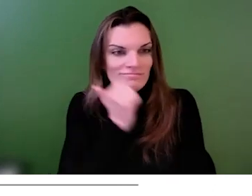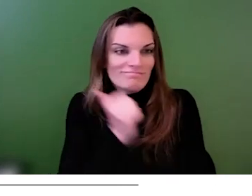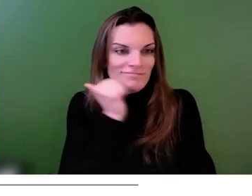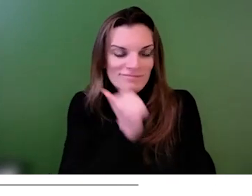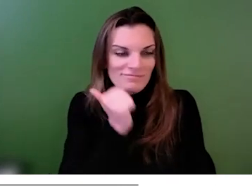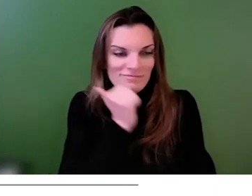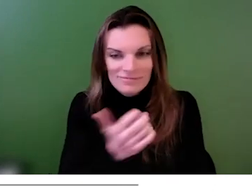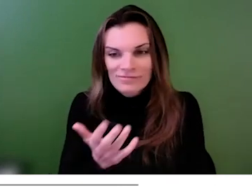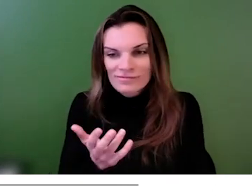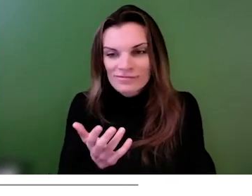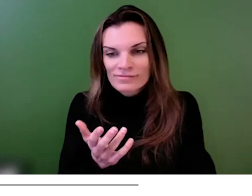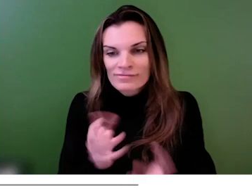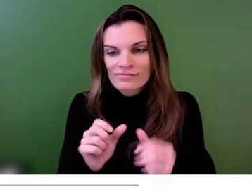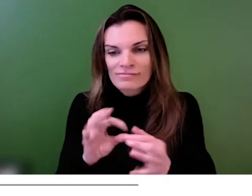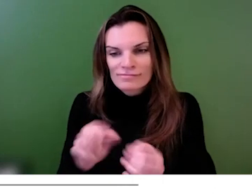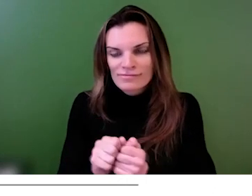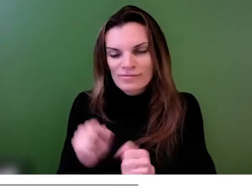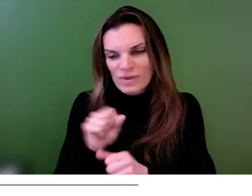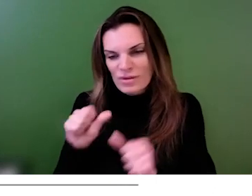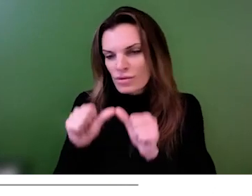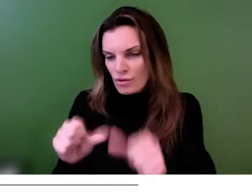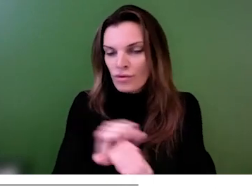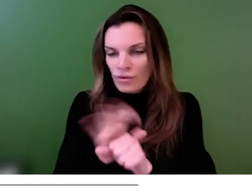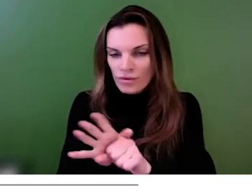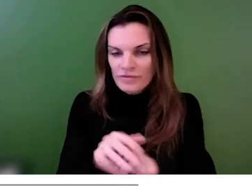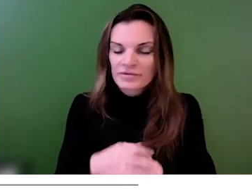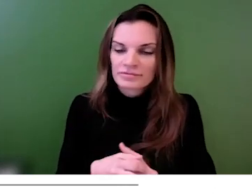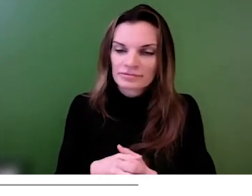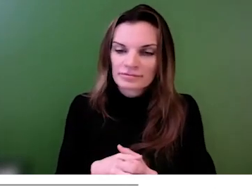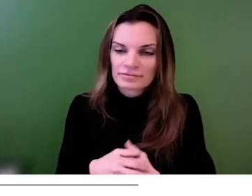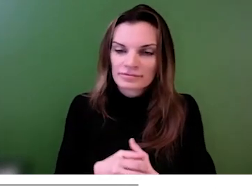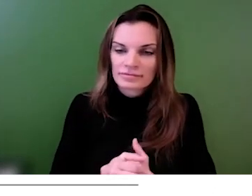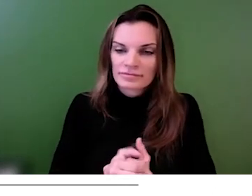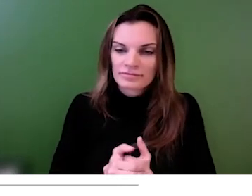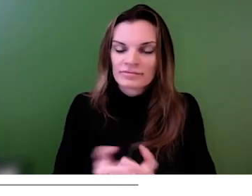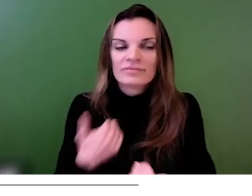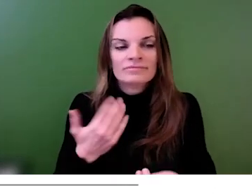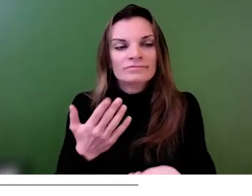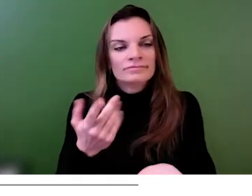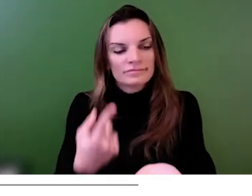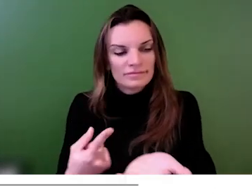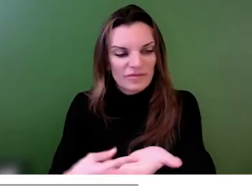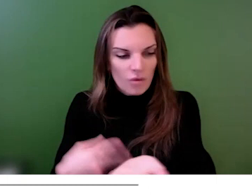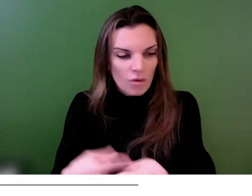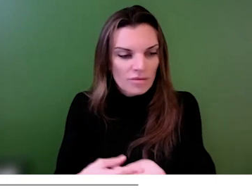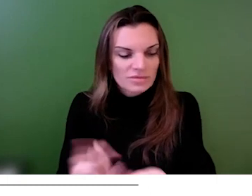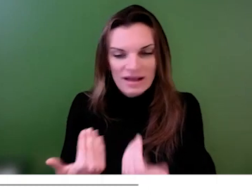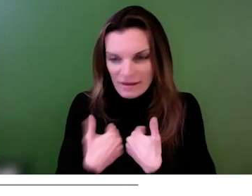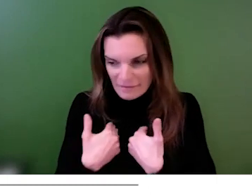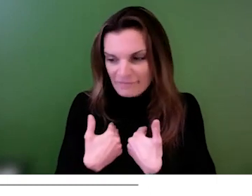everyday on long COVID. And there are some forums and people